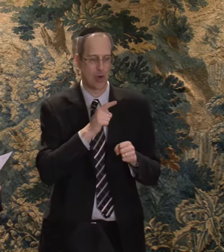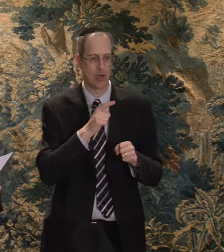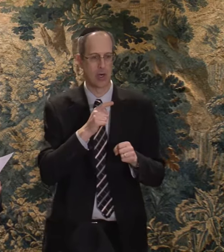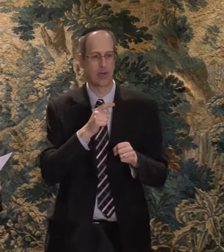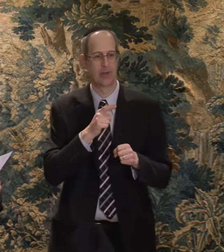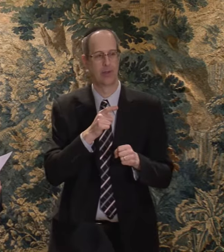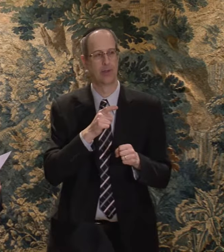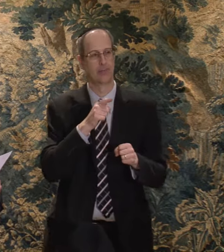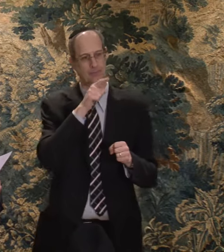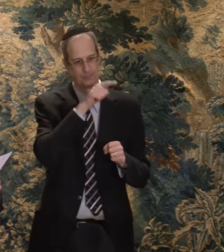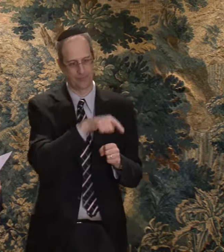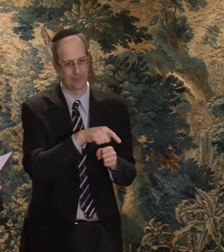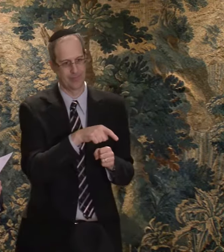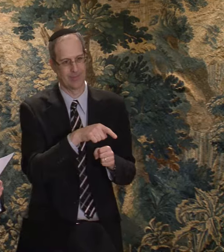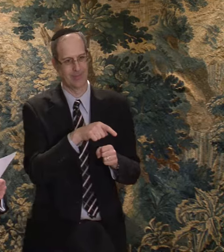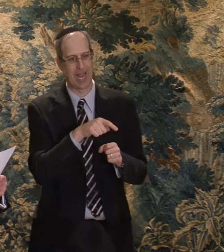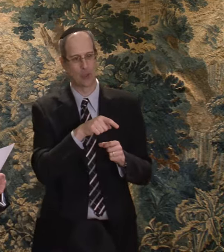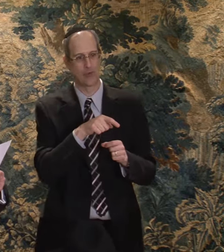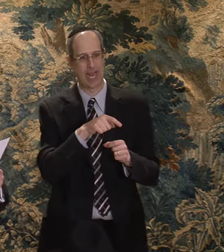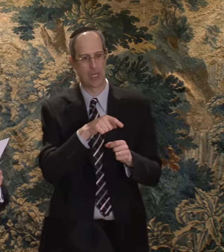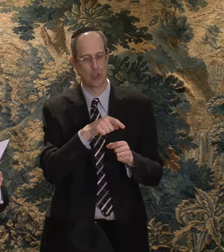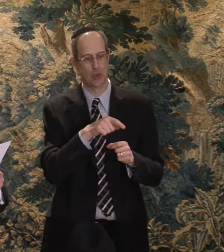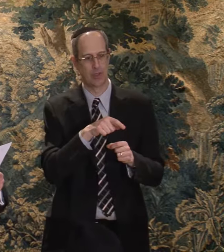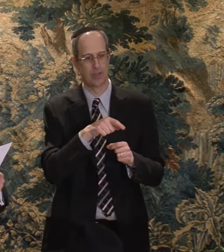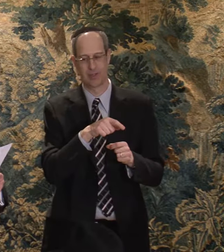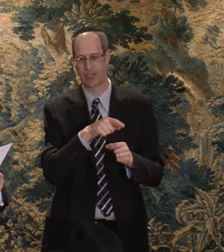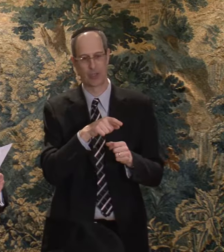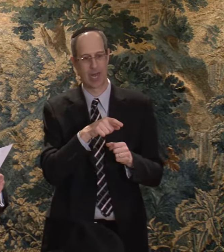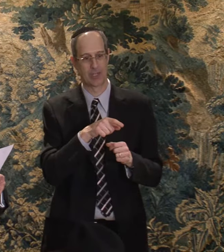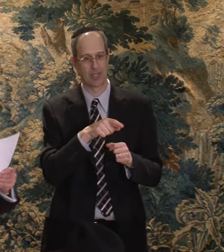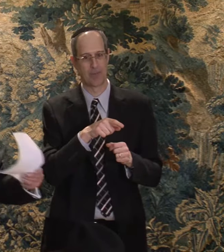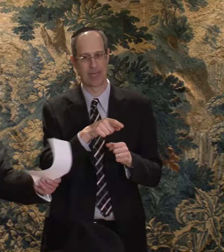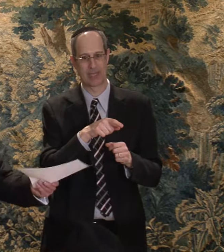LSA named Sarah la Lu - knew that come to light hasta come on sacrum let's not